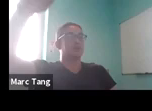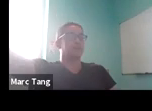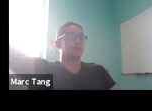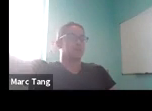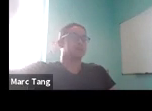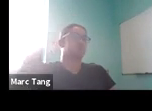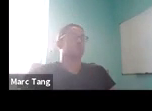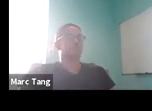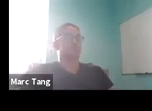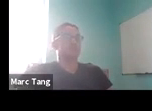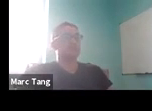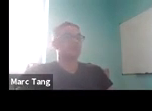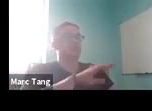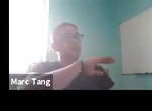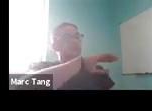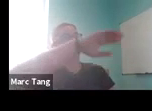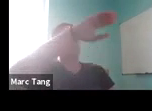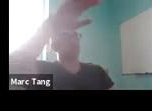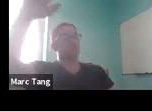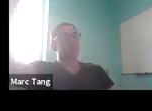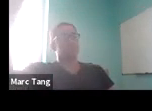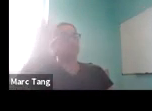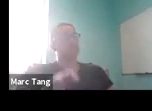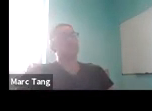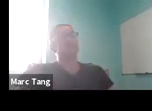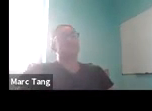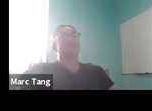increase in terms of trends so apparently people are more and more interested in it